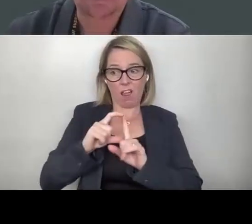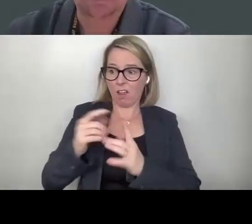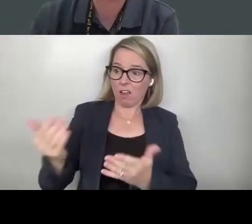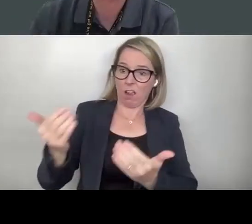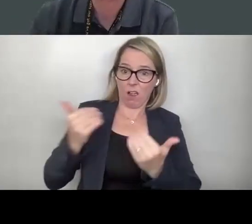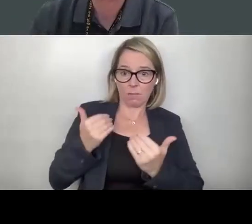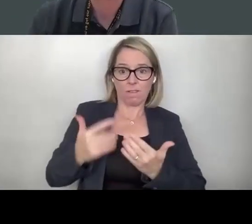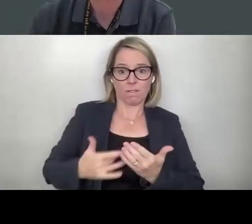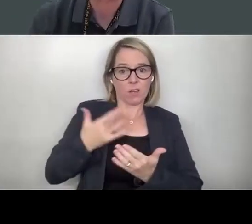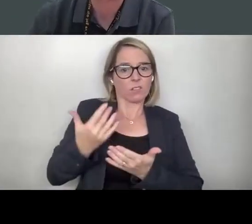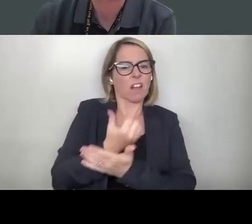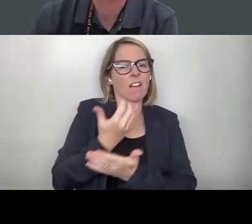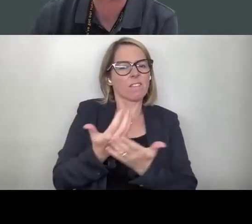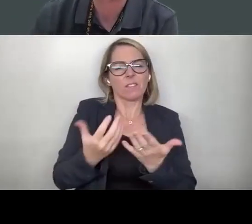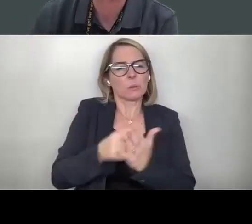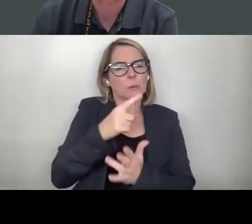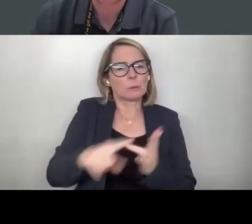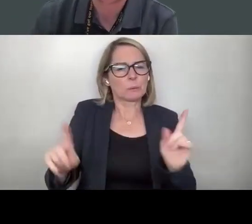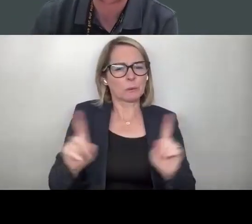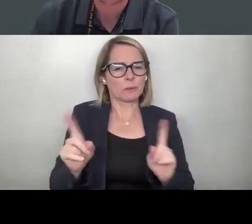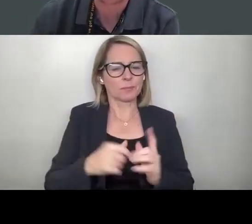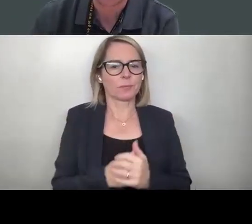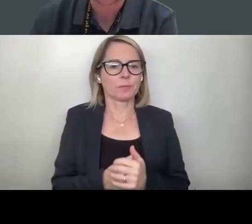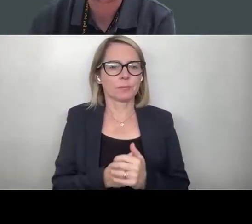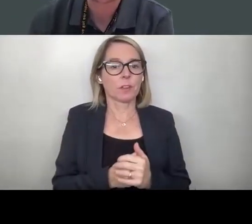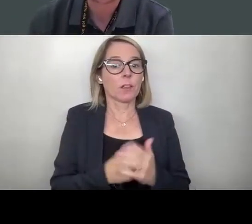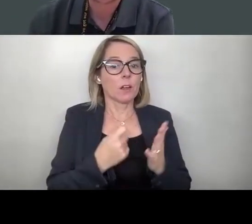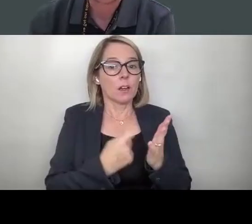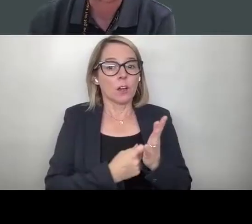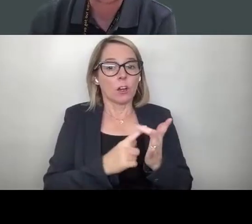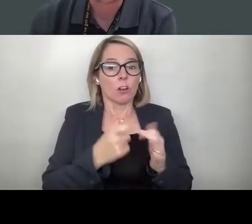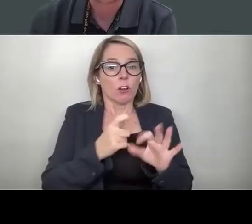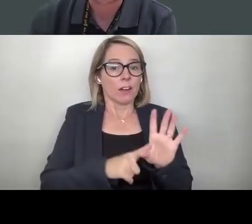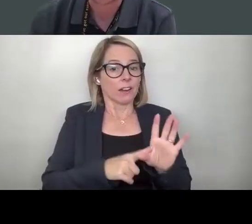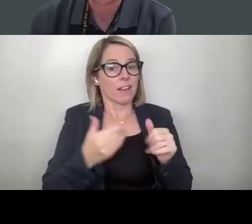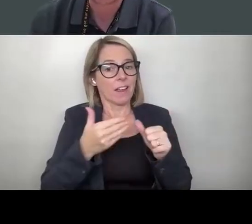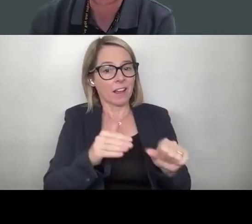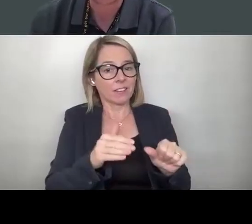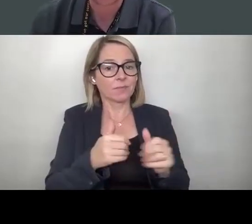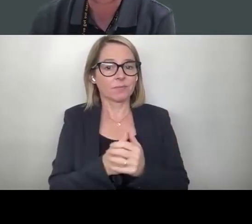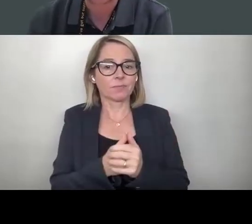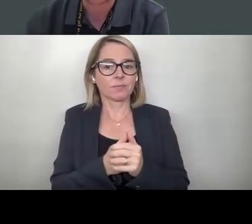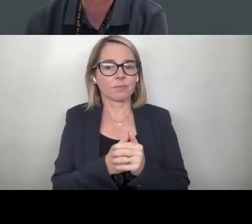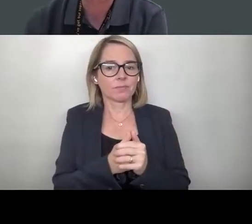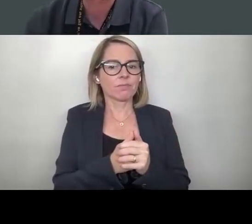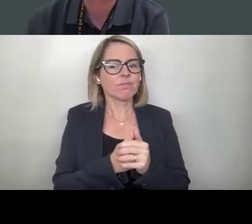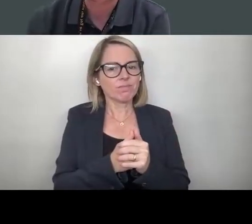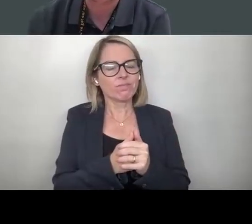Ricky Kremer: I think in terms of making them feel safe, communication is really key.